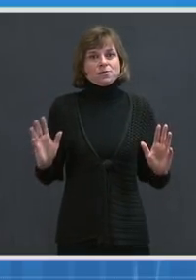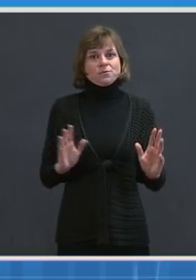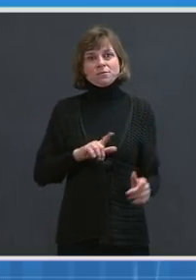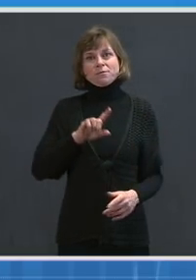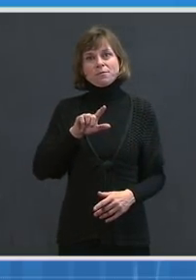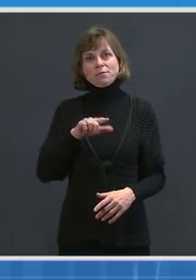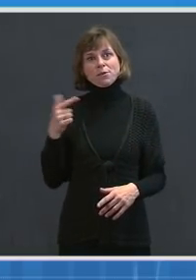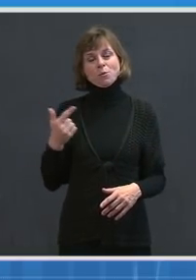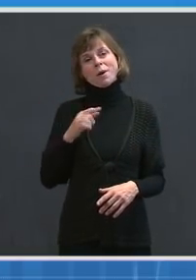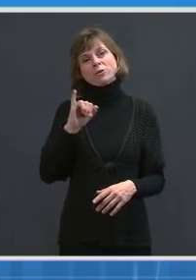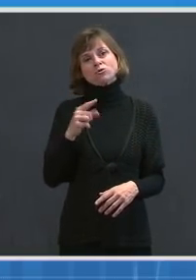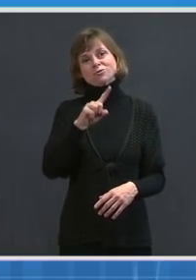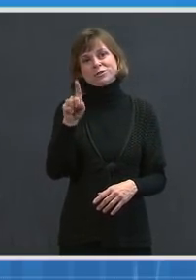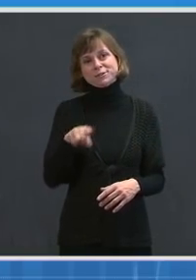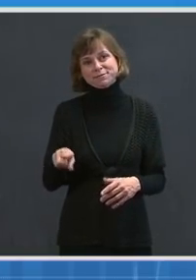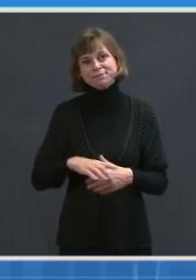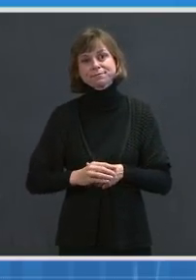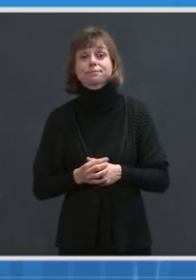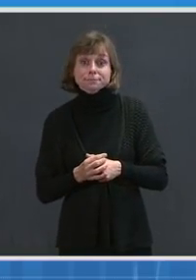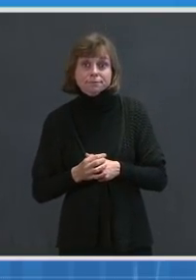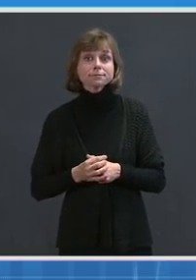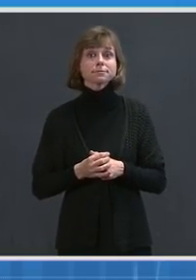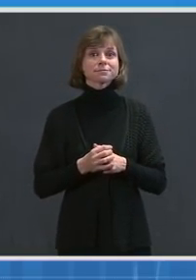Mr. Slavitt: Thank you. Okay, let's go to Q&A.